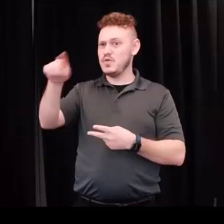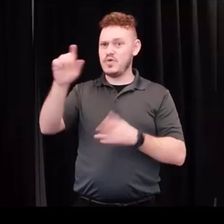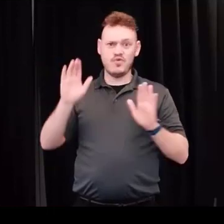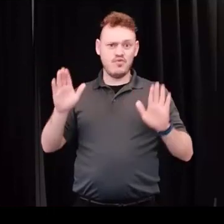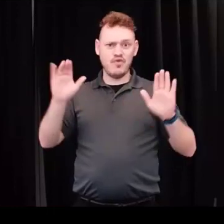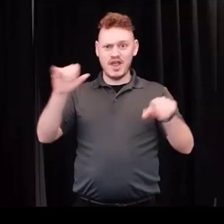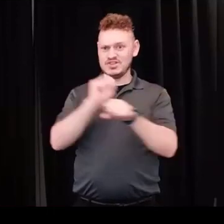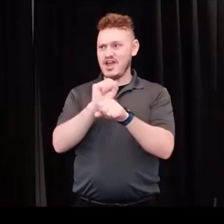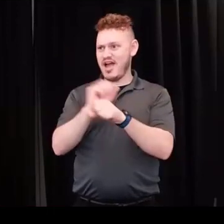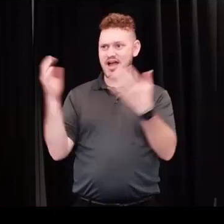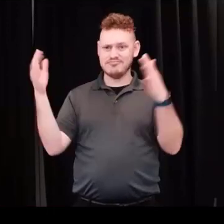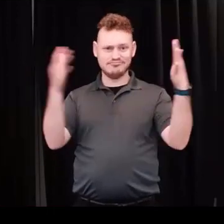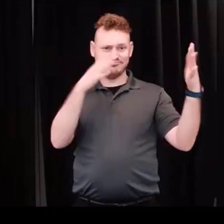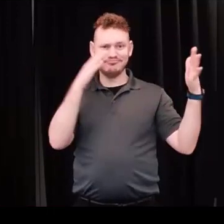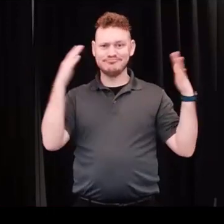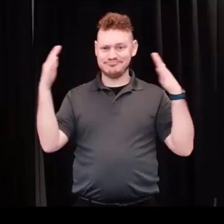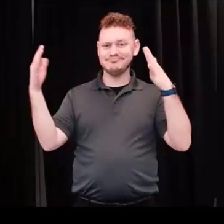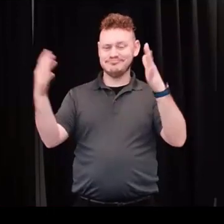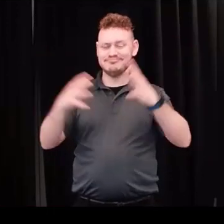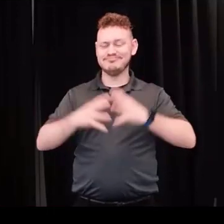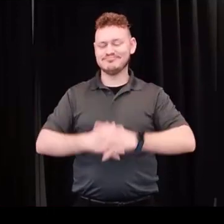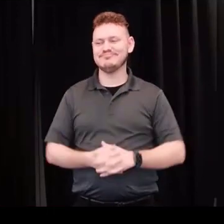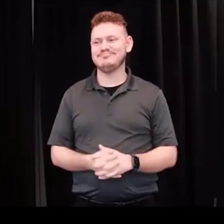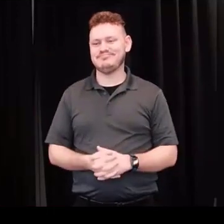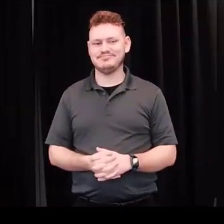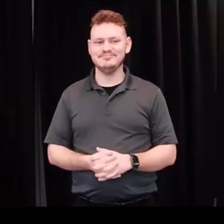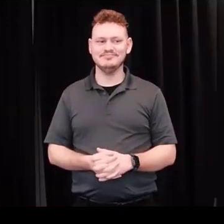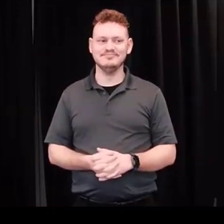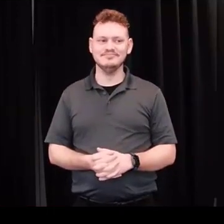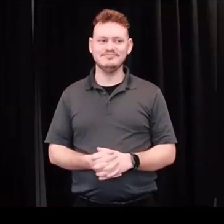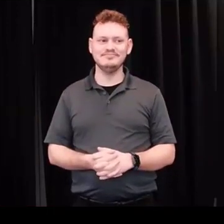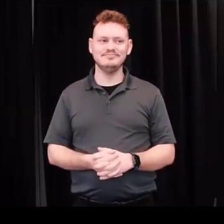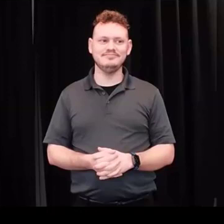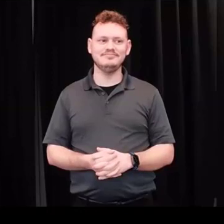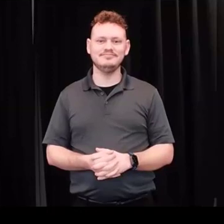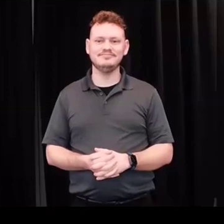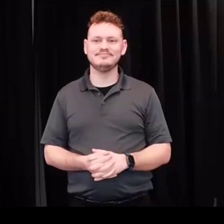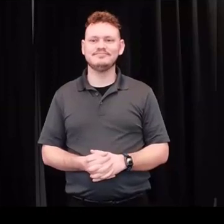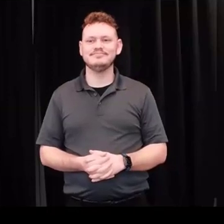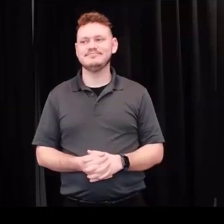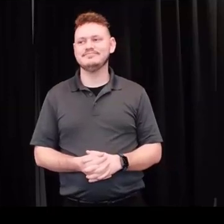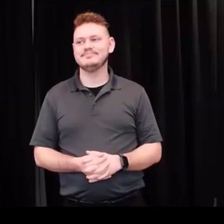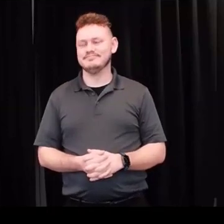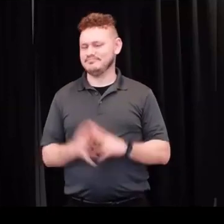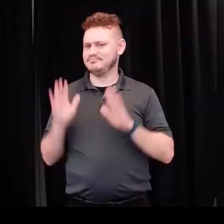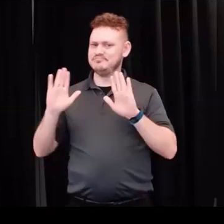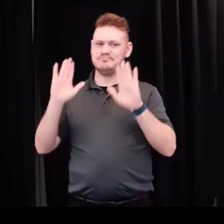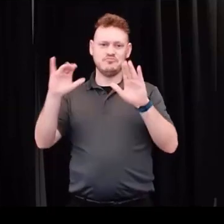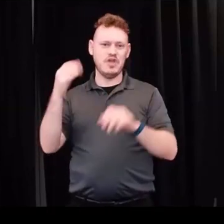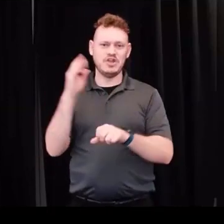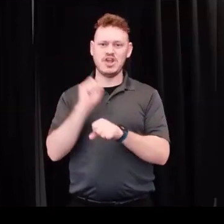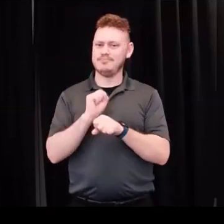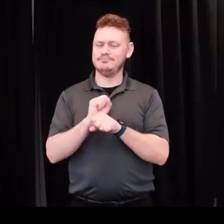give yourselves a round of applause. You did a great job on that. Some caveats when using